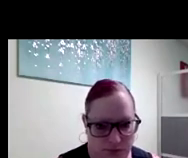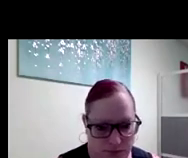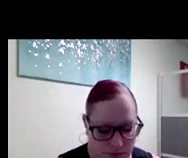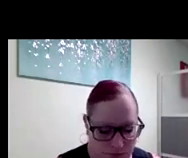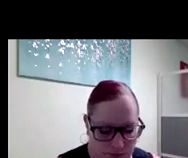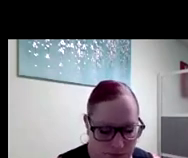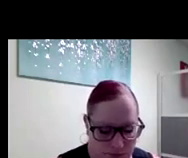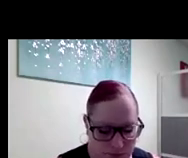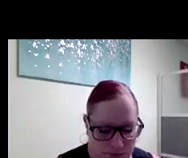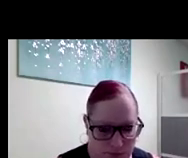Rebecca - APRIL: Dylan.